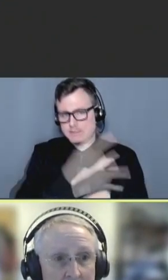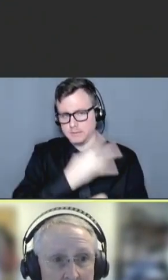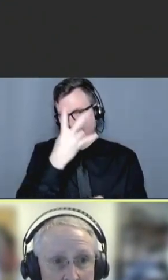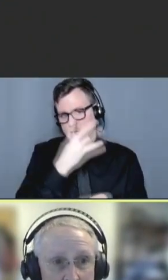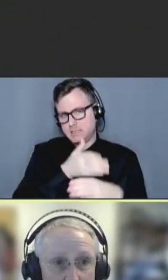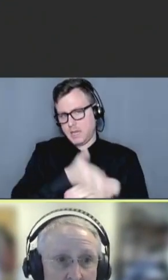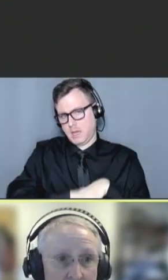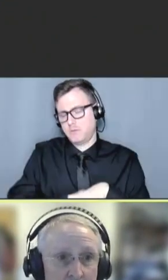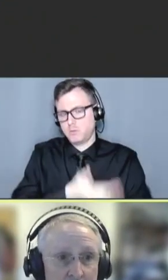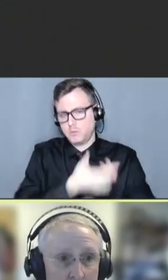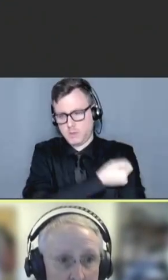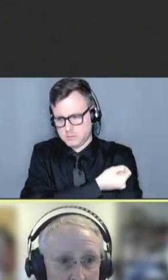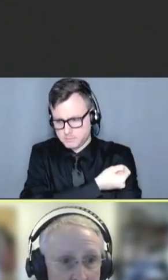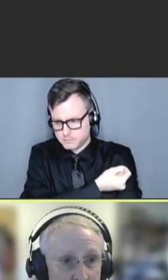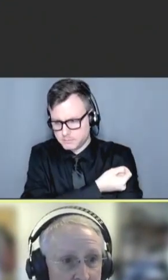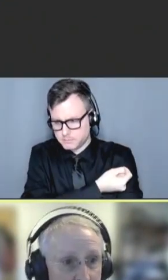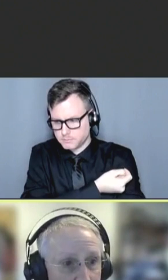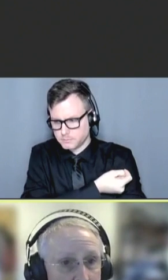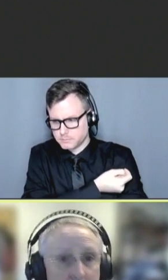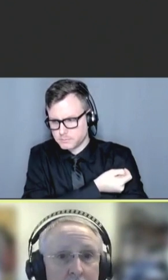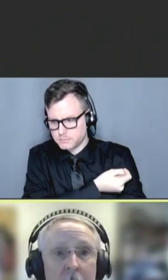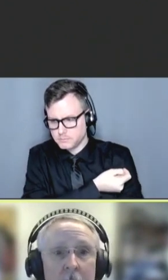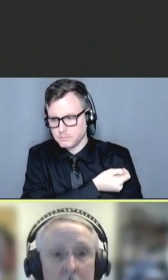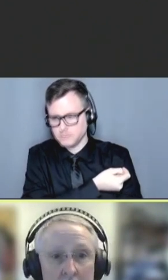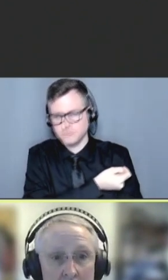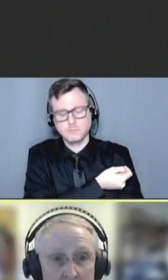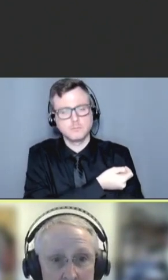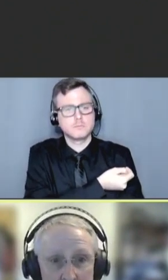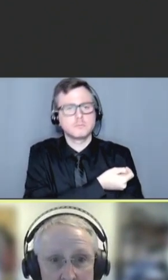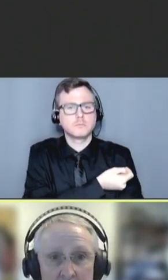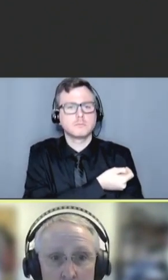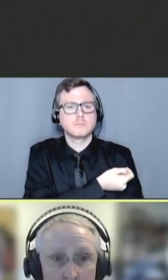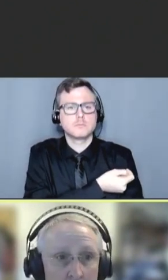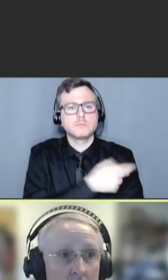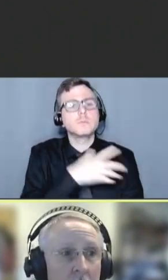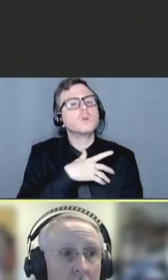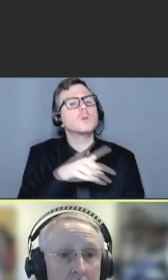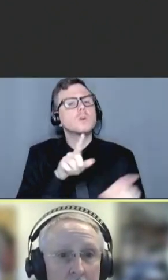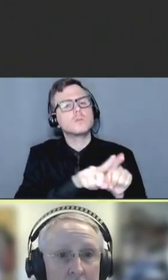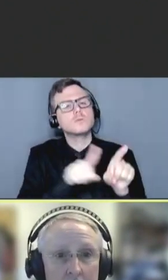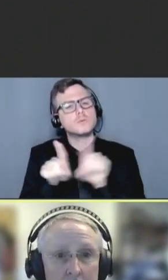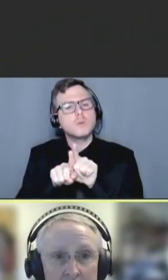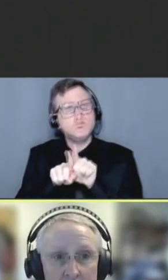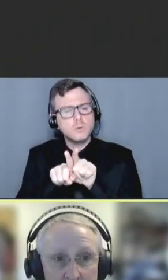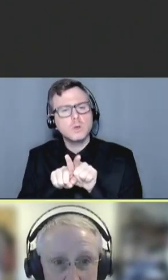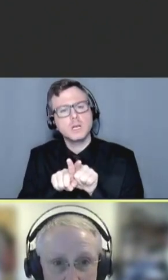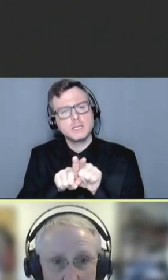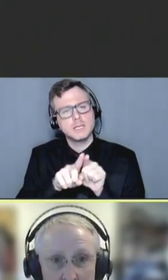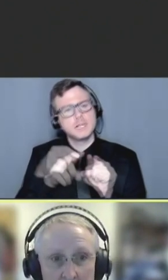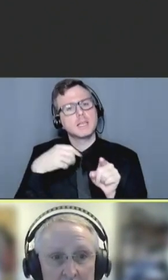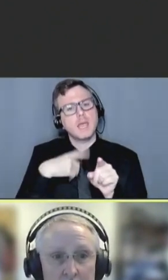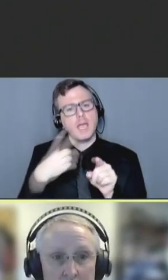The highest rates were following dose two, and there were episodes of myocarditis,